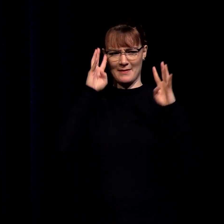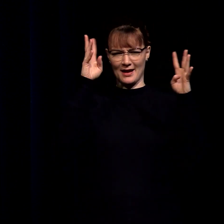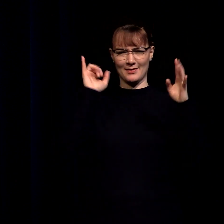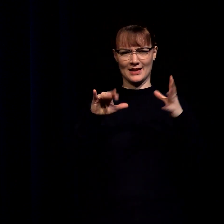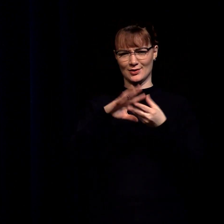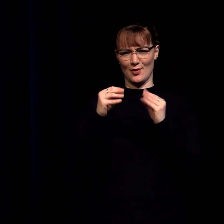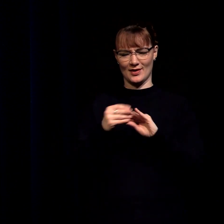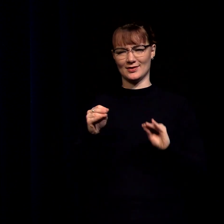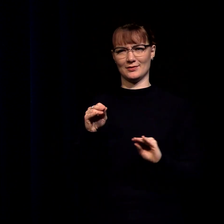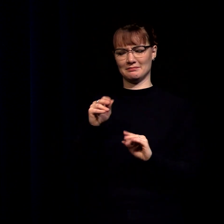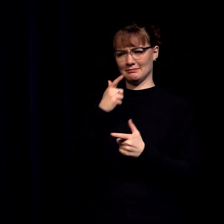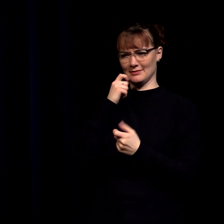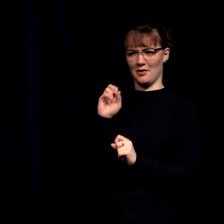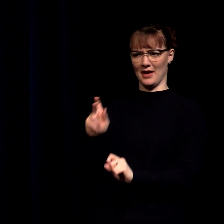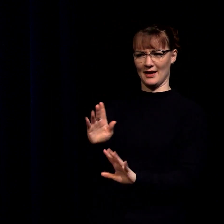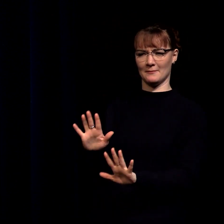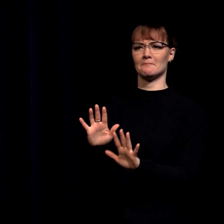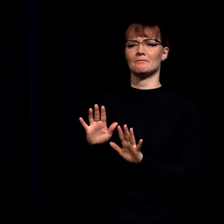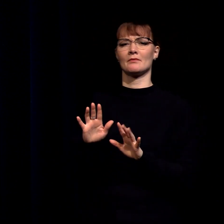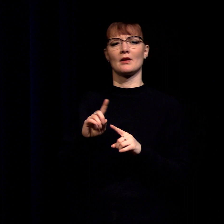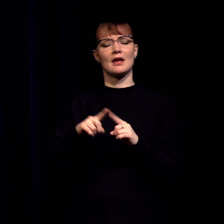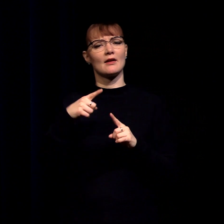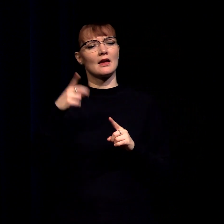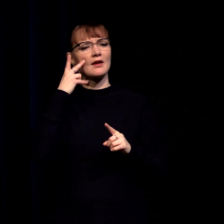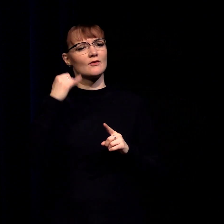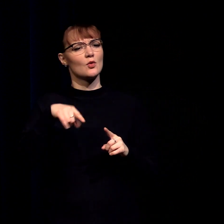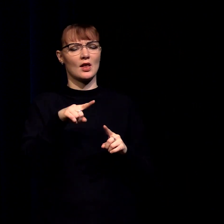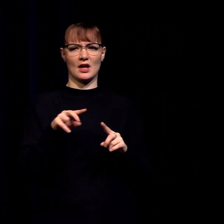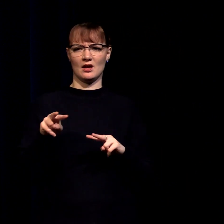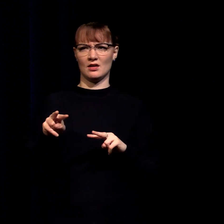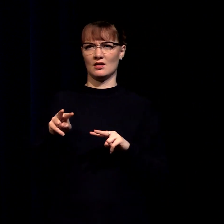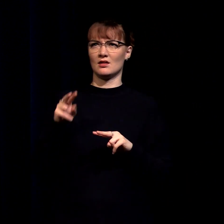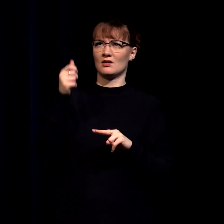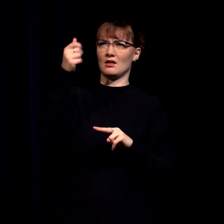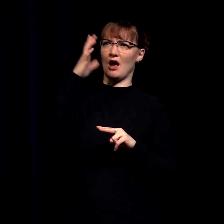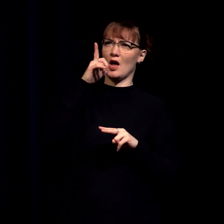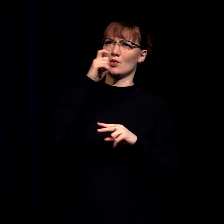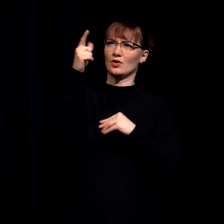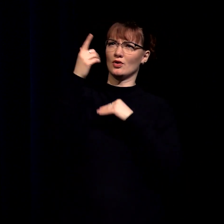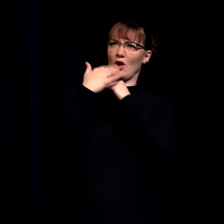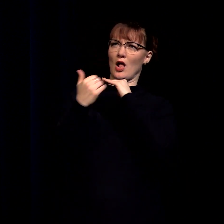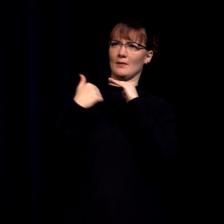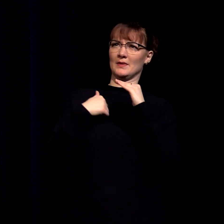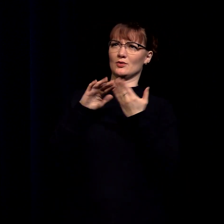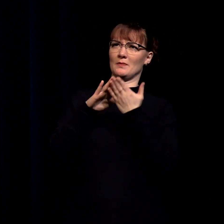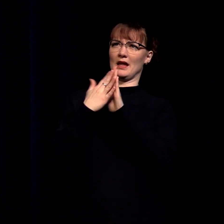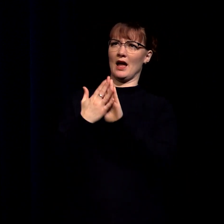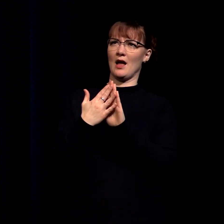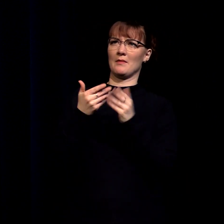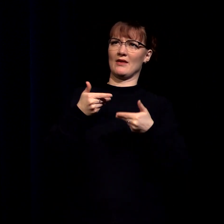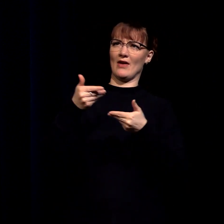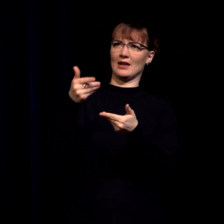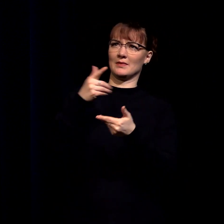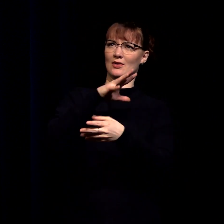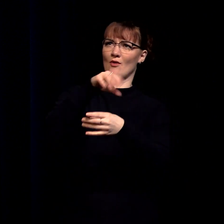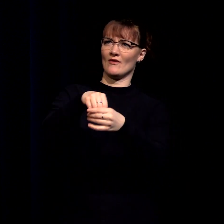hesitant about the personal mission that Jesus is calling you to and inviting you into, can I just say you're not alone.